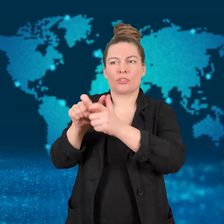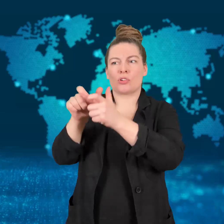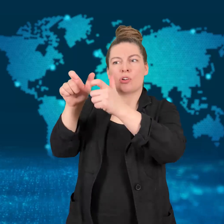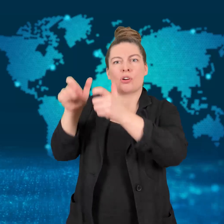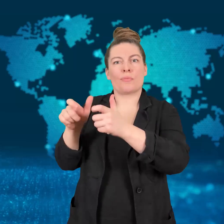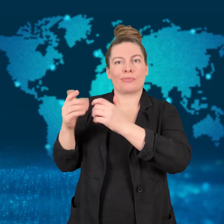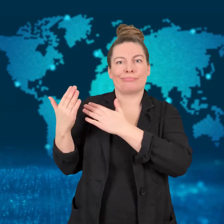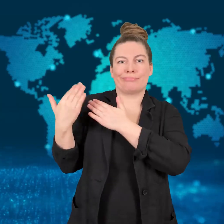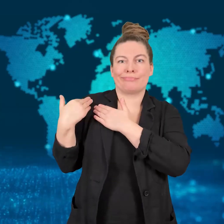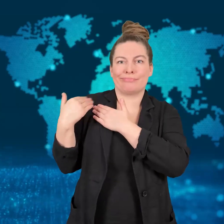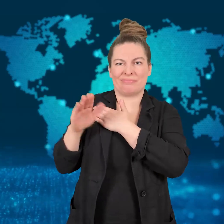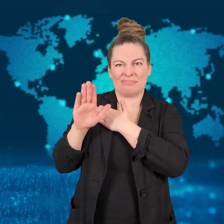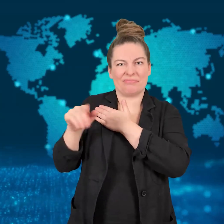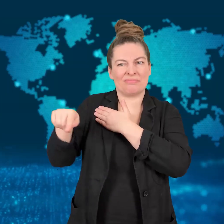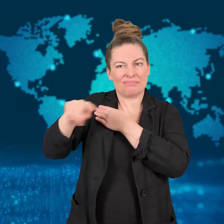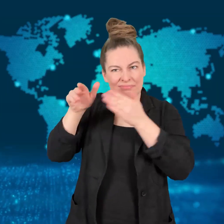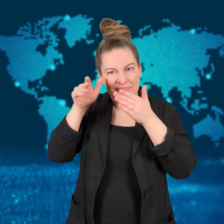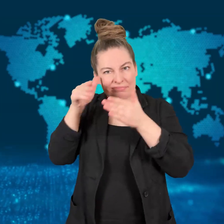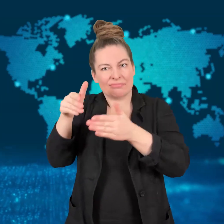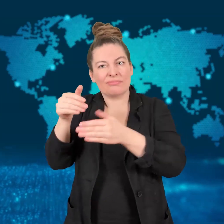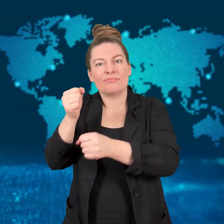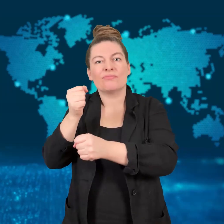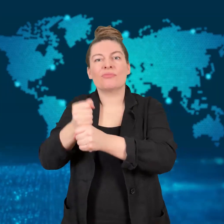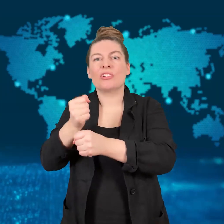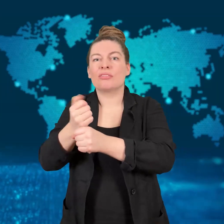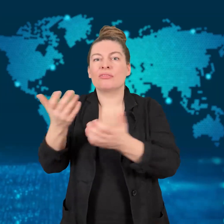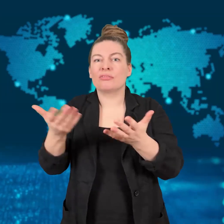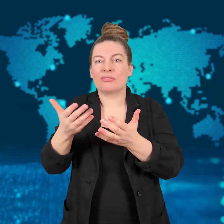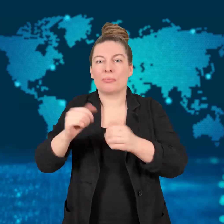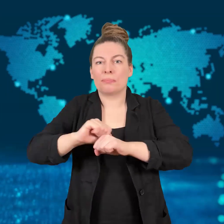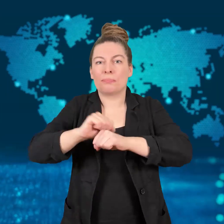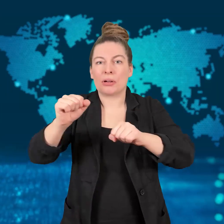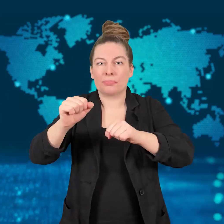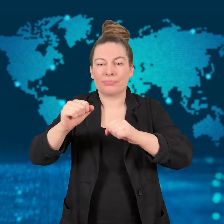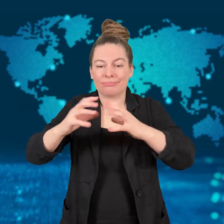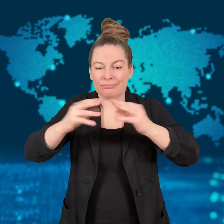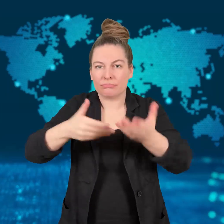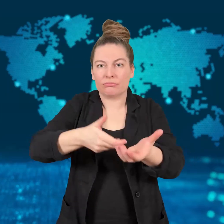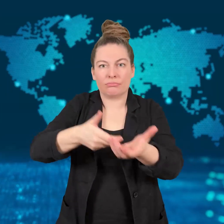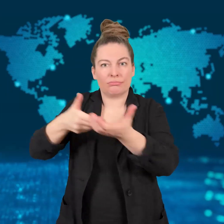A bomb disposal company, Brimstone Site Investigation,